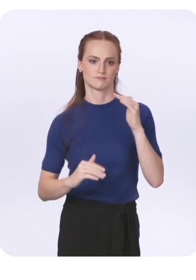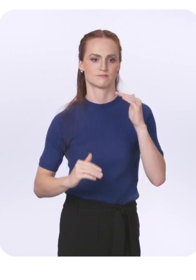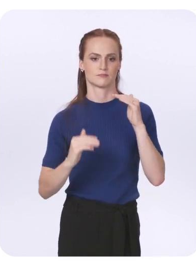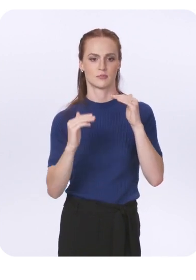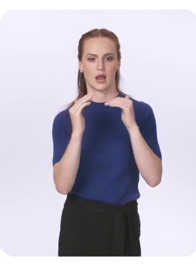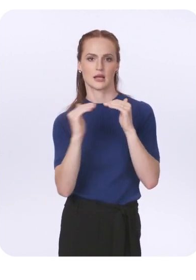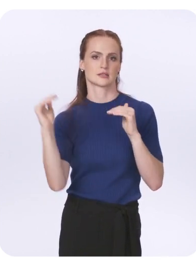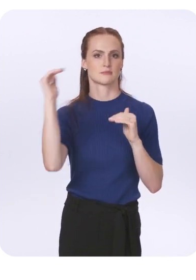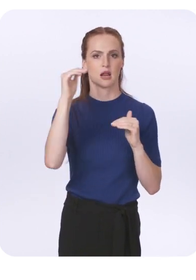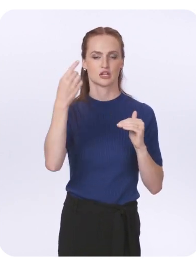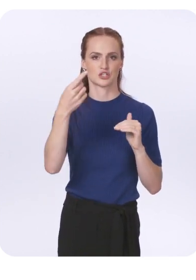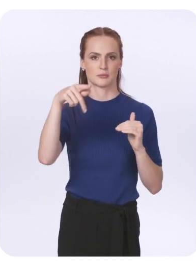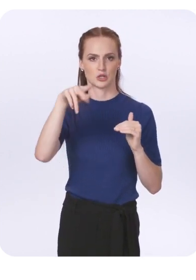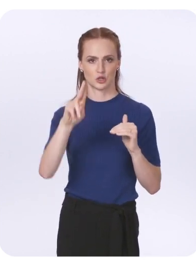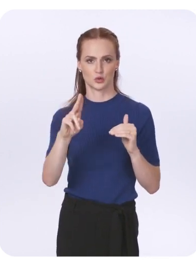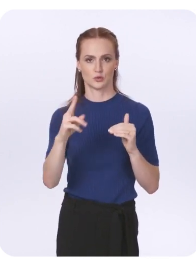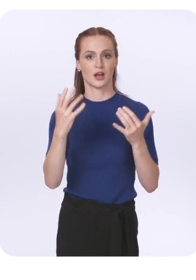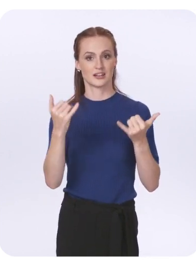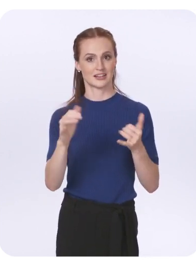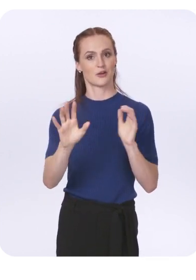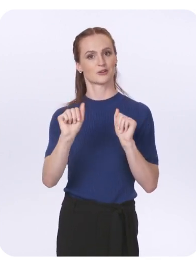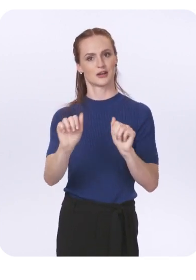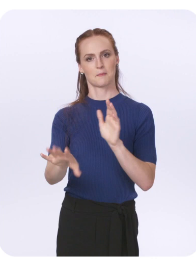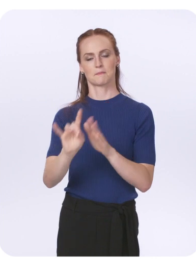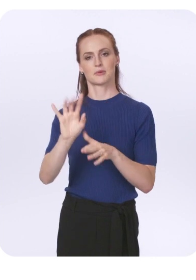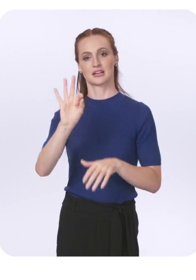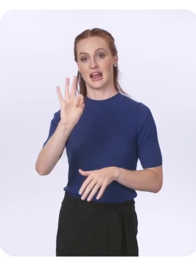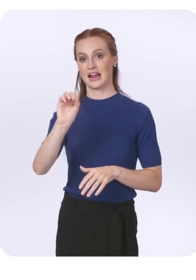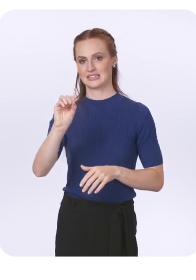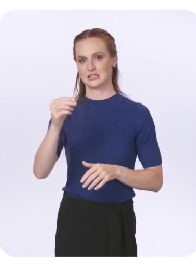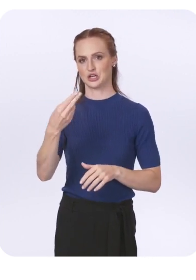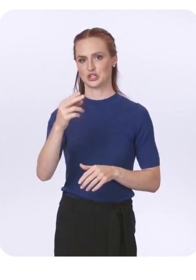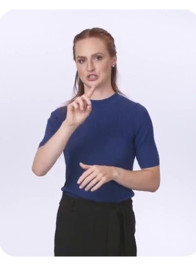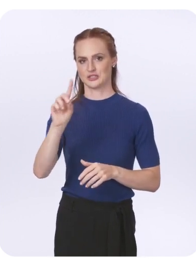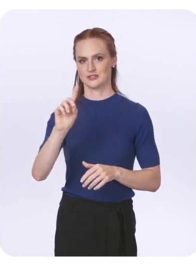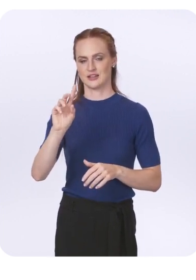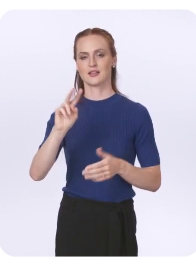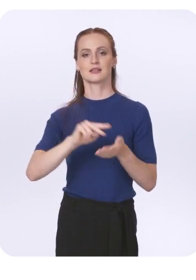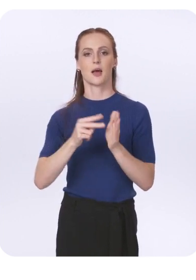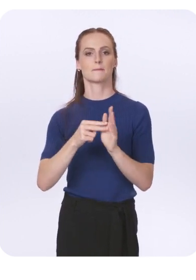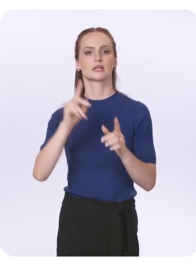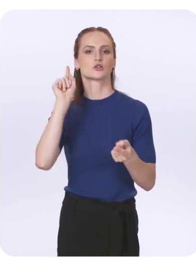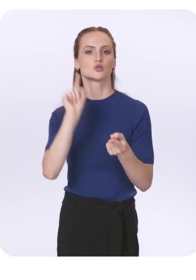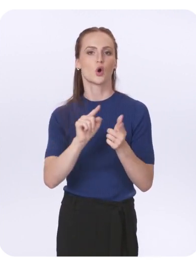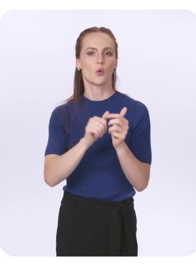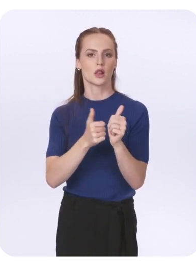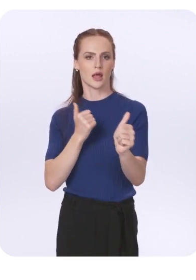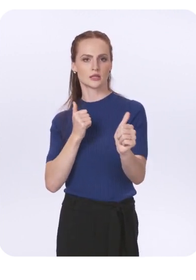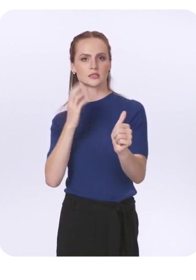most notably being perhaps the choice of 90Hz, which, as we’ve mentioned earlier, provides a lower latency experience,